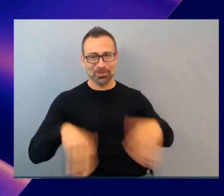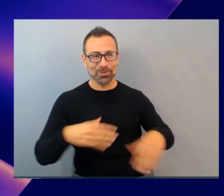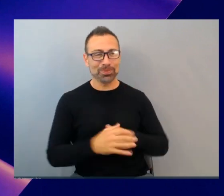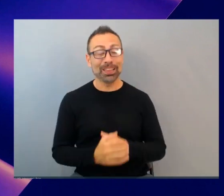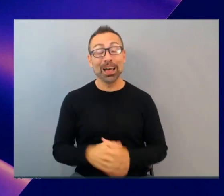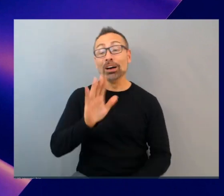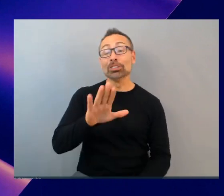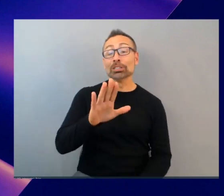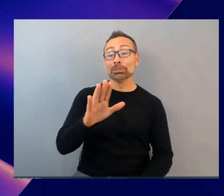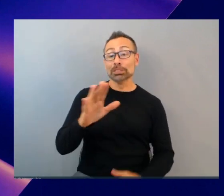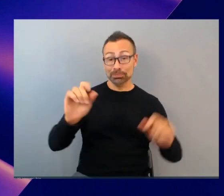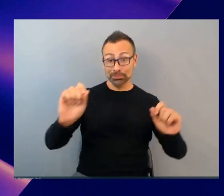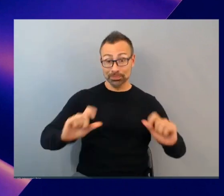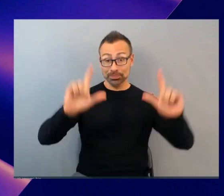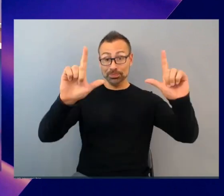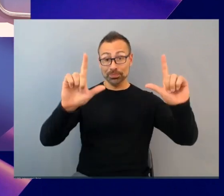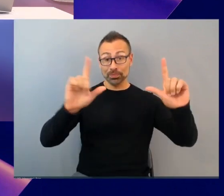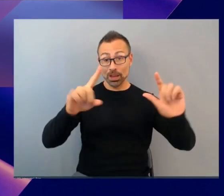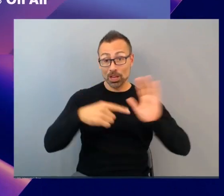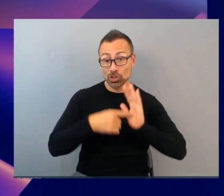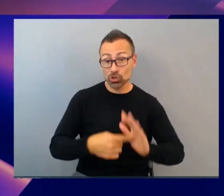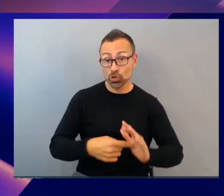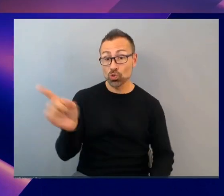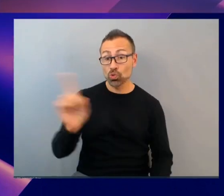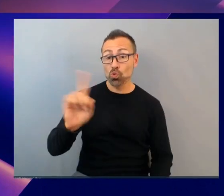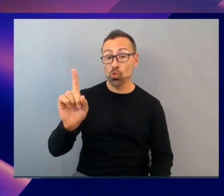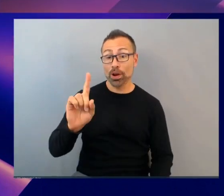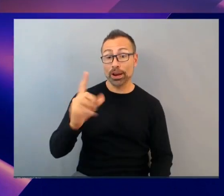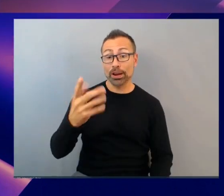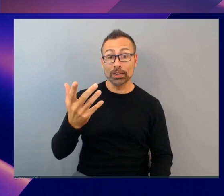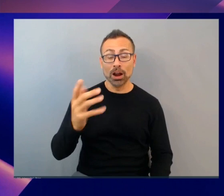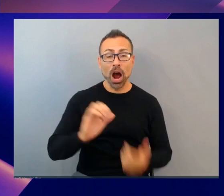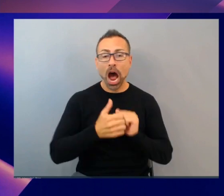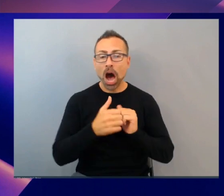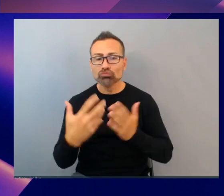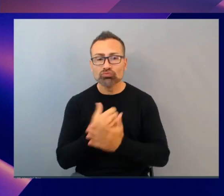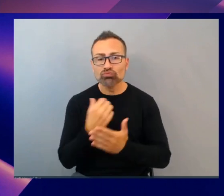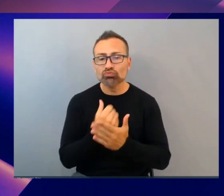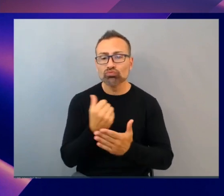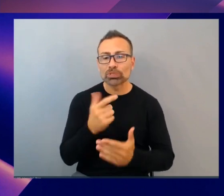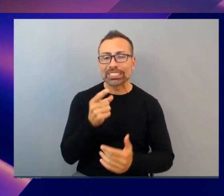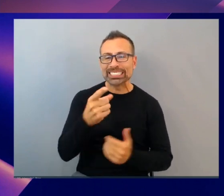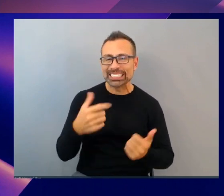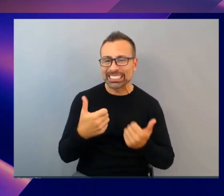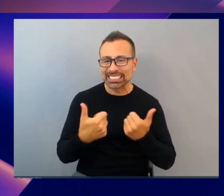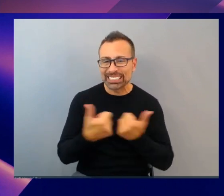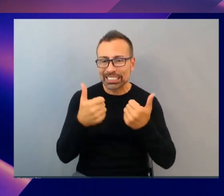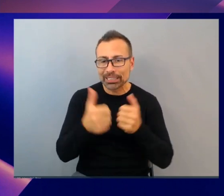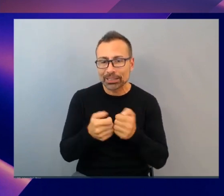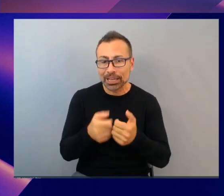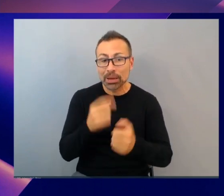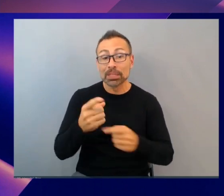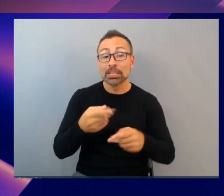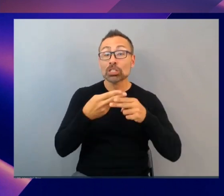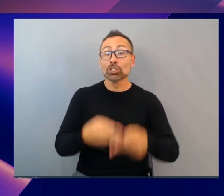Okay. - And show you where to get, how to get the game. And this is "Cloud Quest: Cloud Practitioner". Let's see what this is all about.